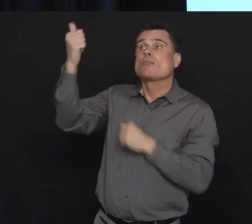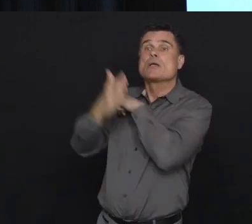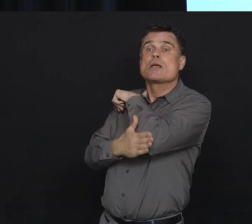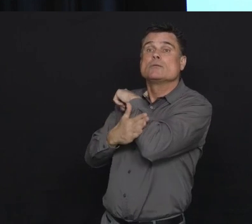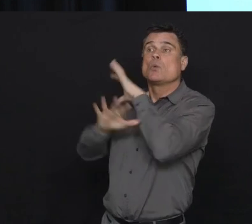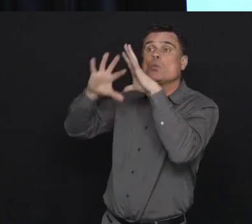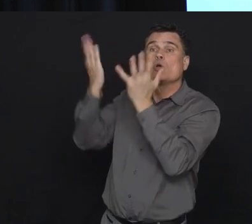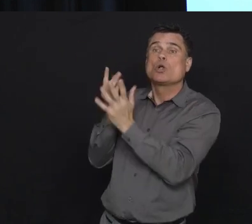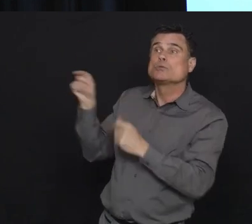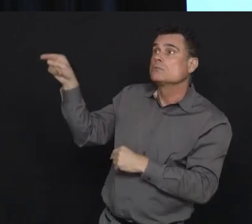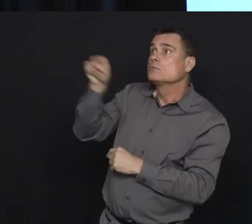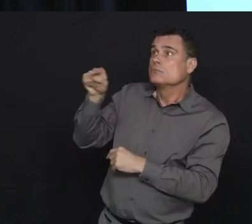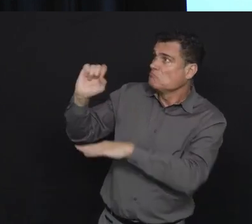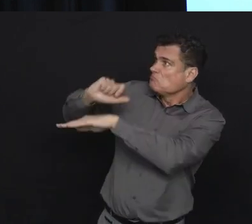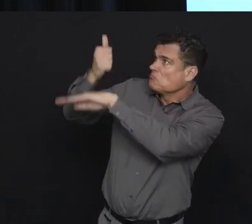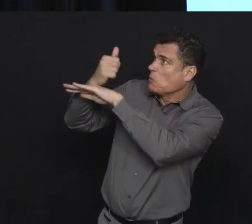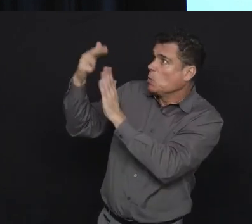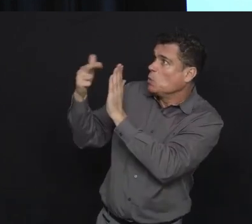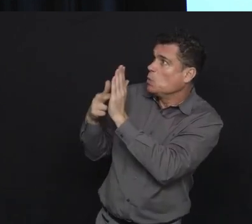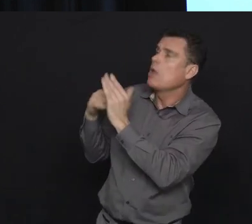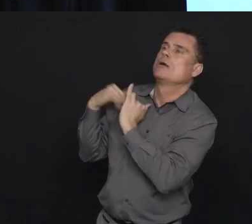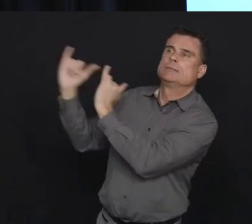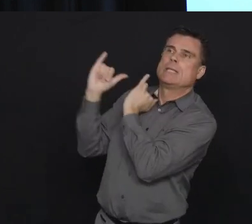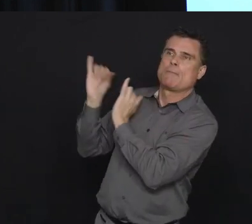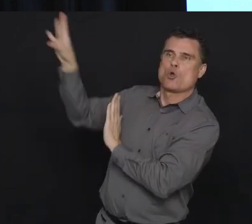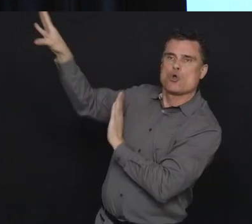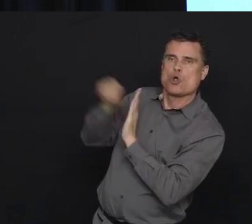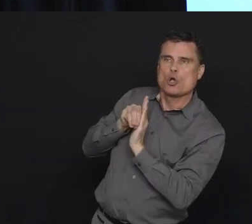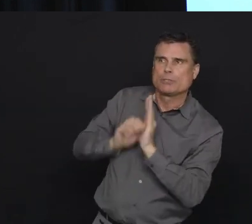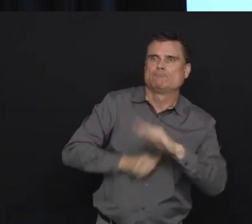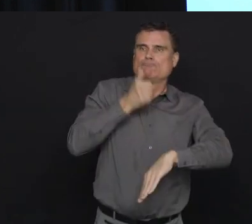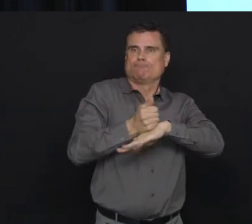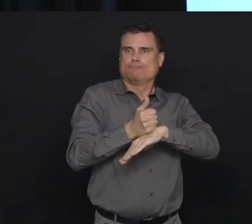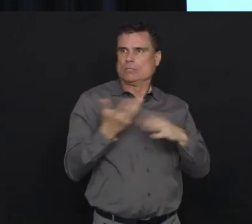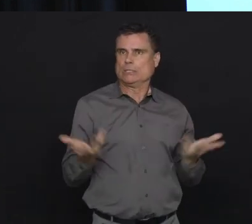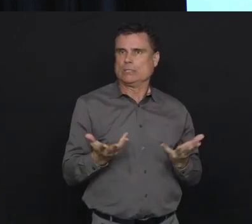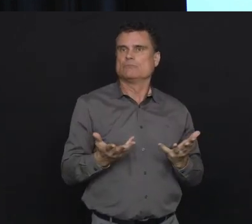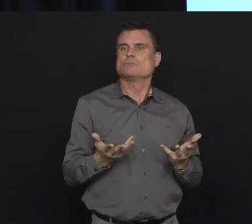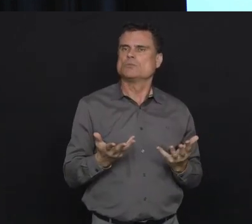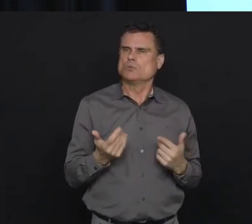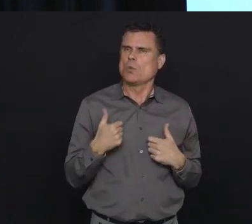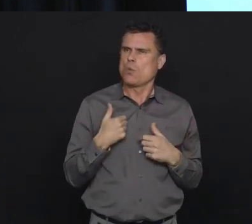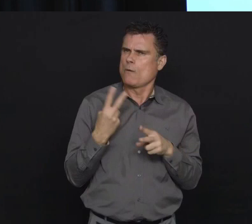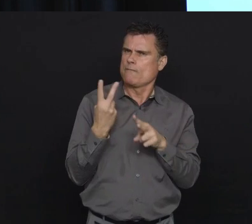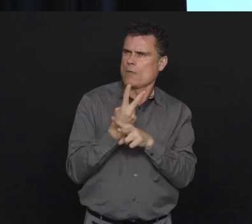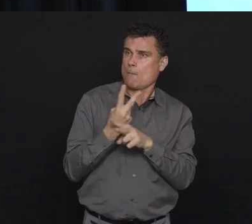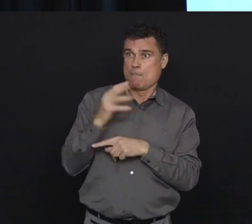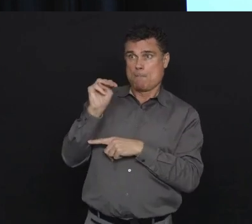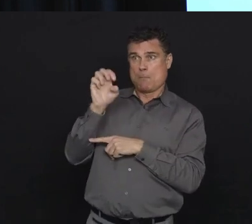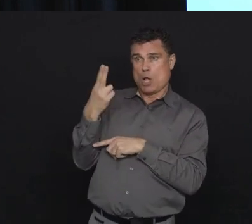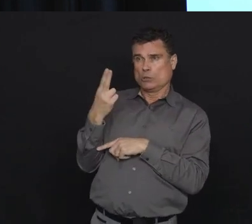I look at the 14th, and 15th of March when schools were closed and we had these travel restrictions and